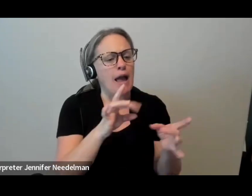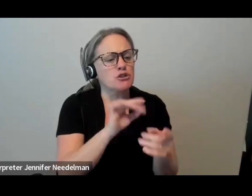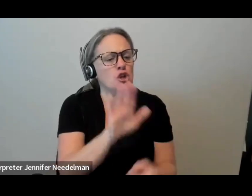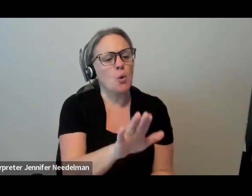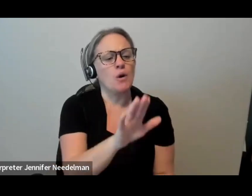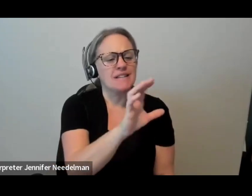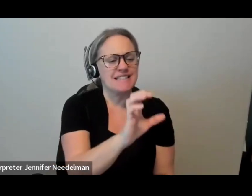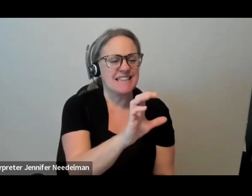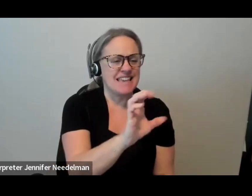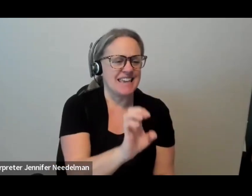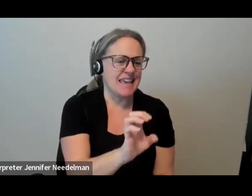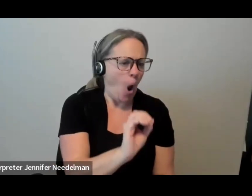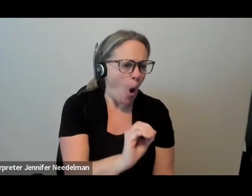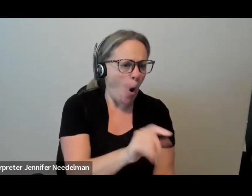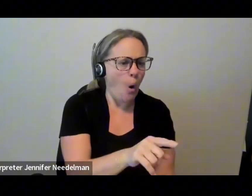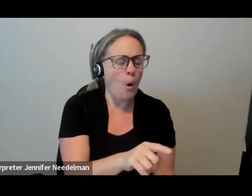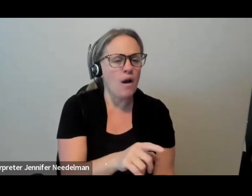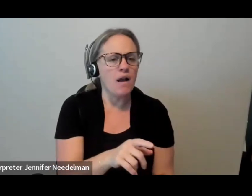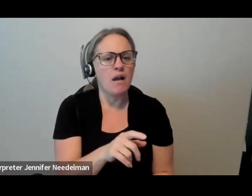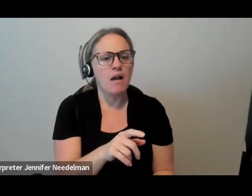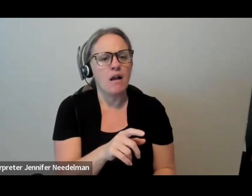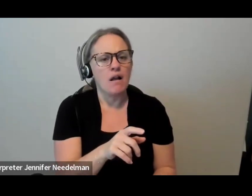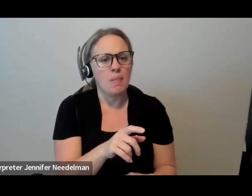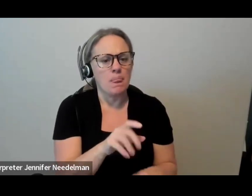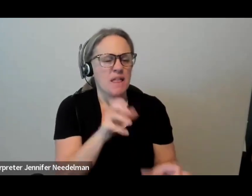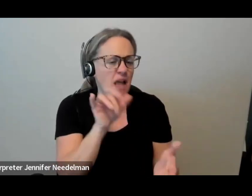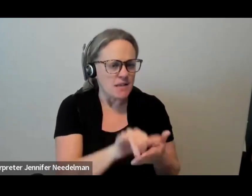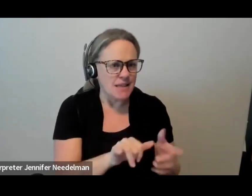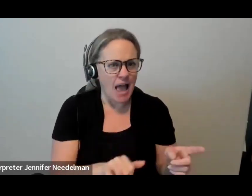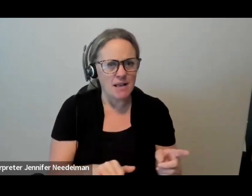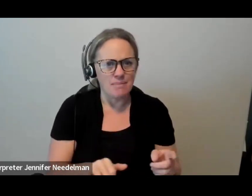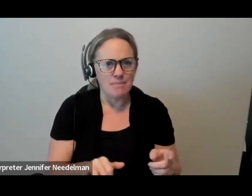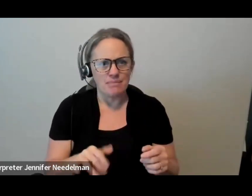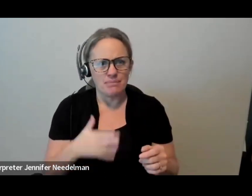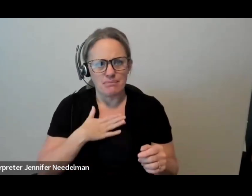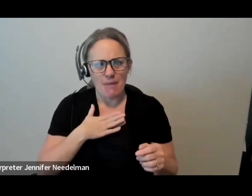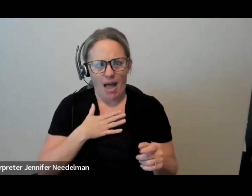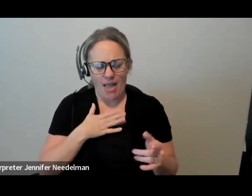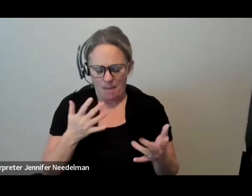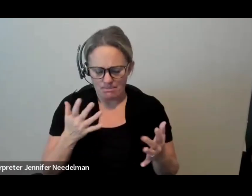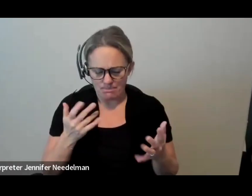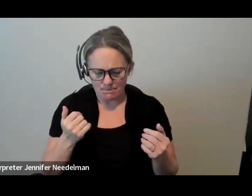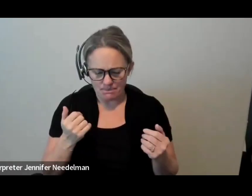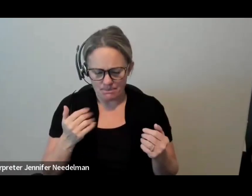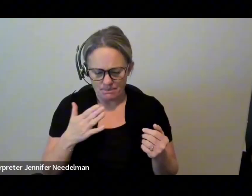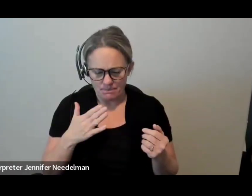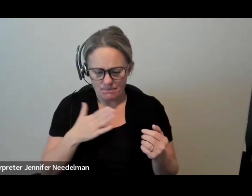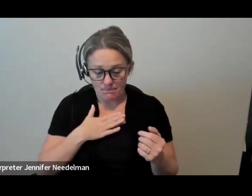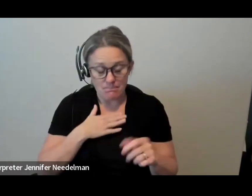My former CEO no, my former, excuse me, my work at Apple,